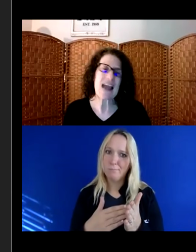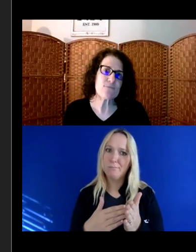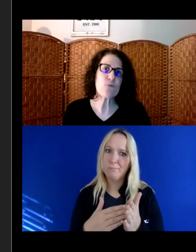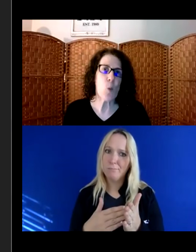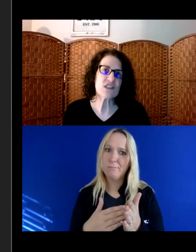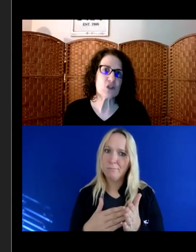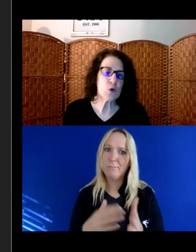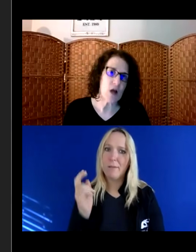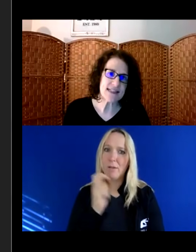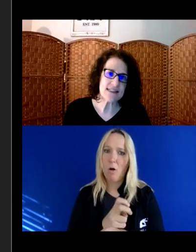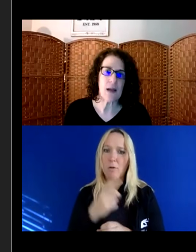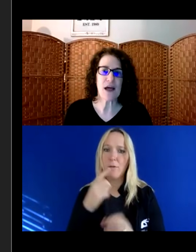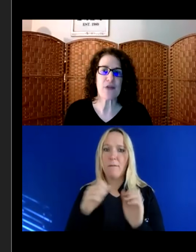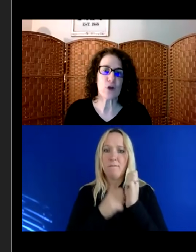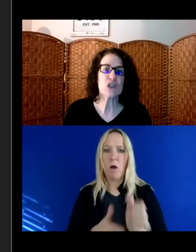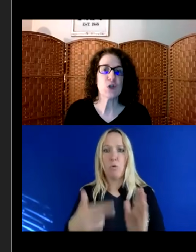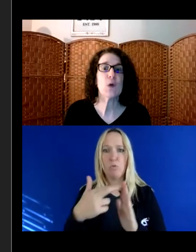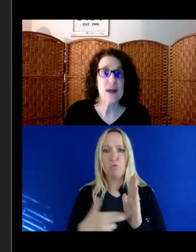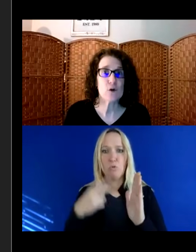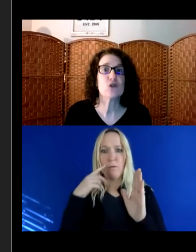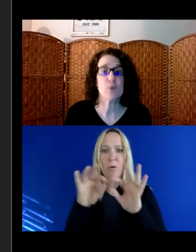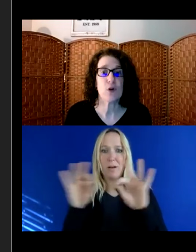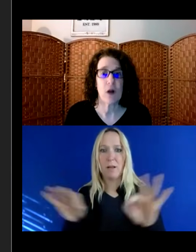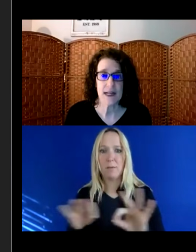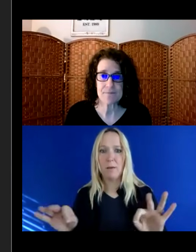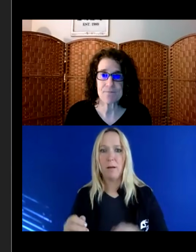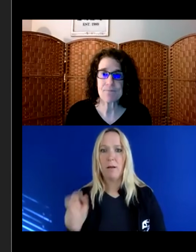Aim for one to two lines, about 32 characters per line.